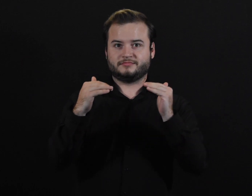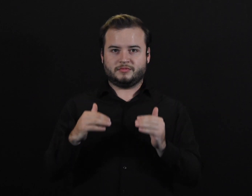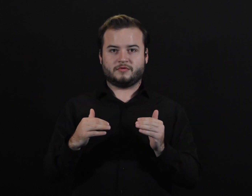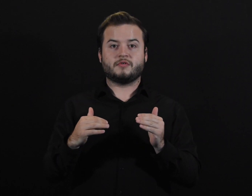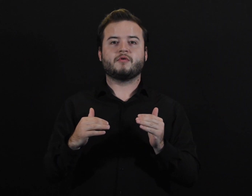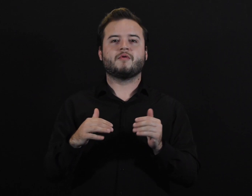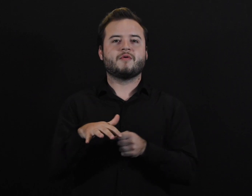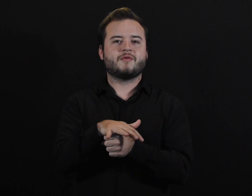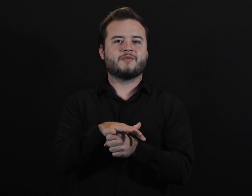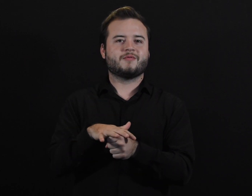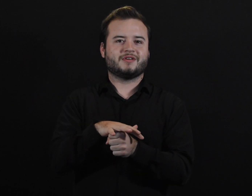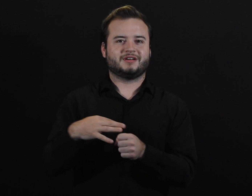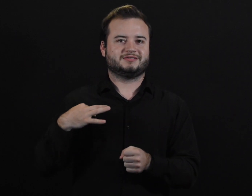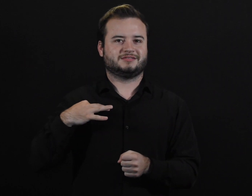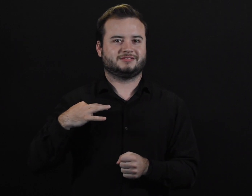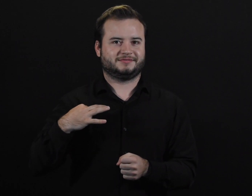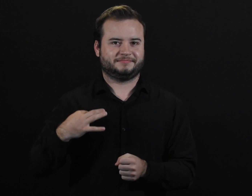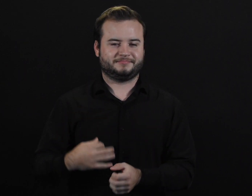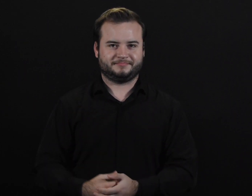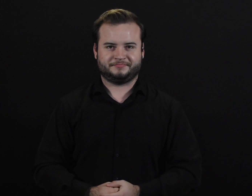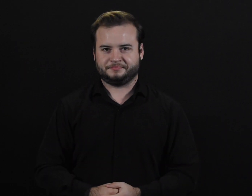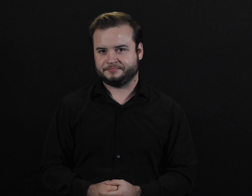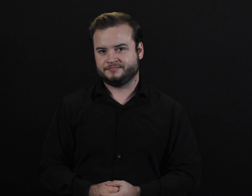Local Candidates